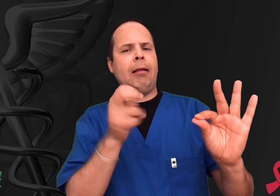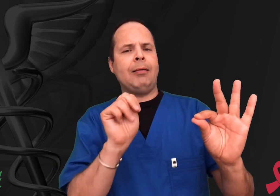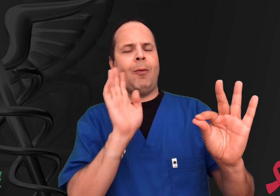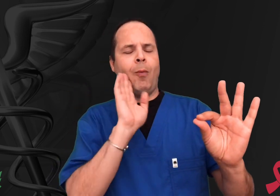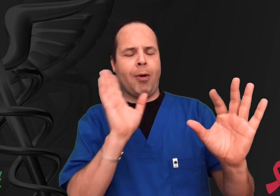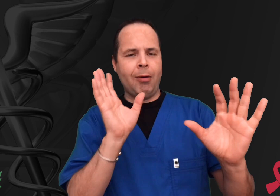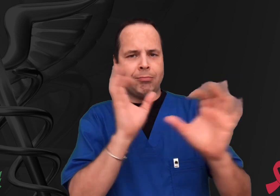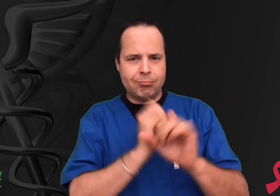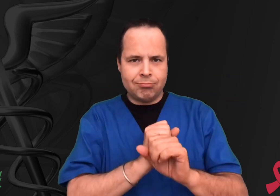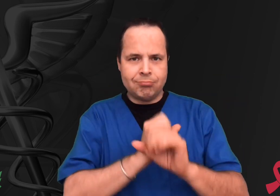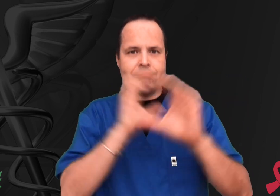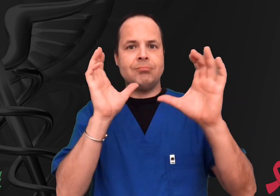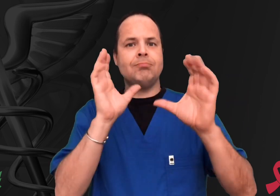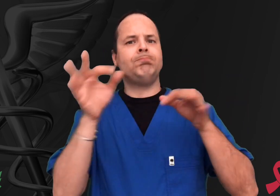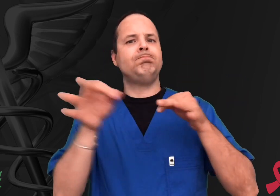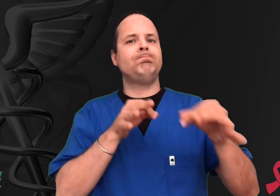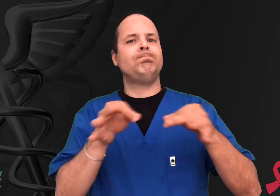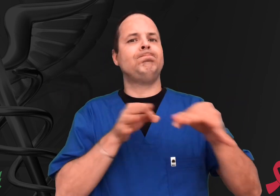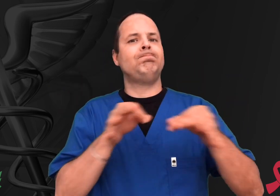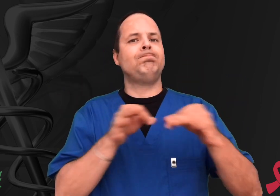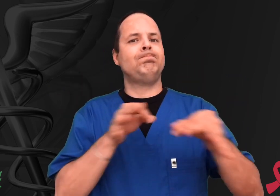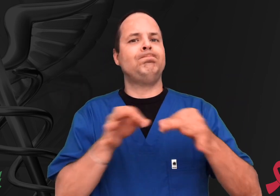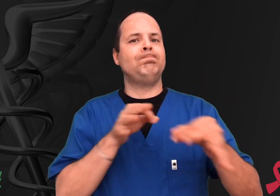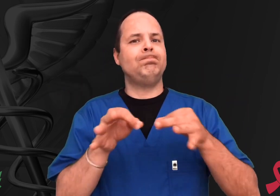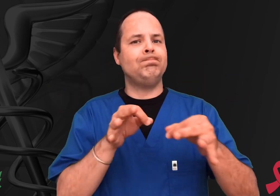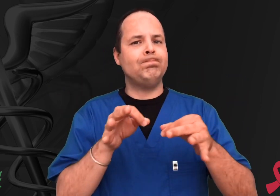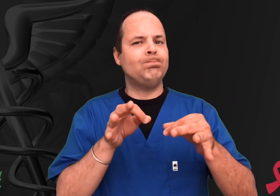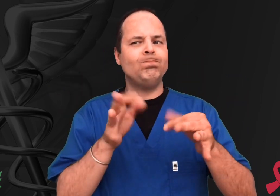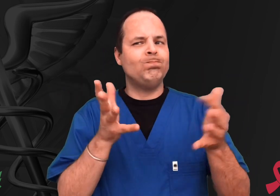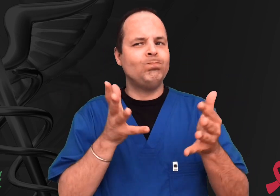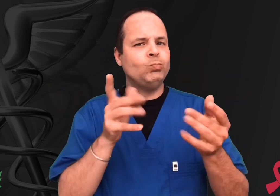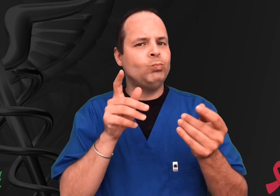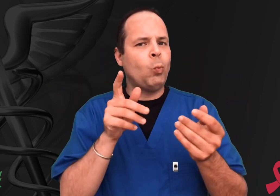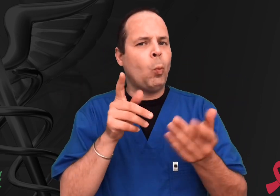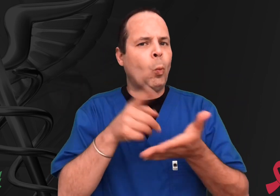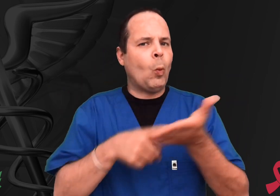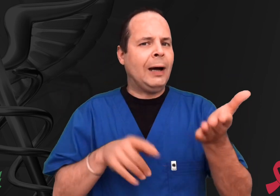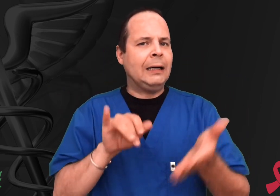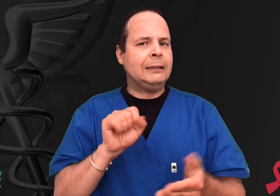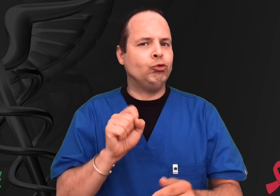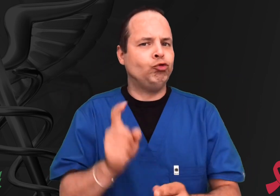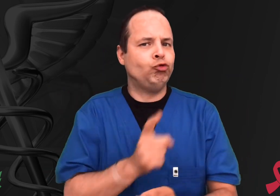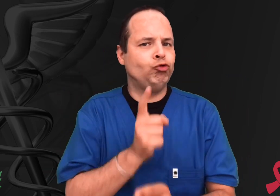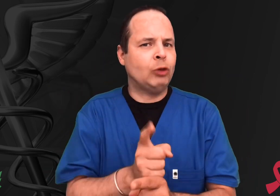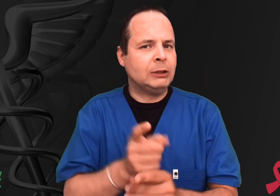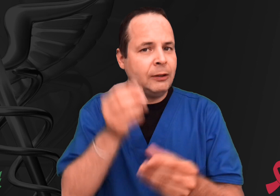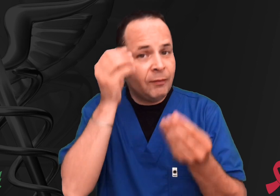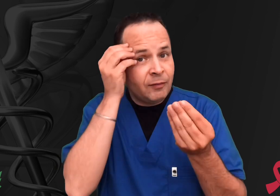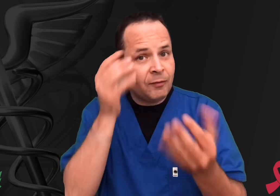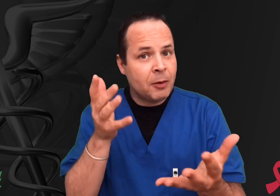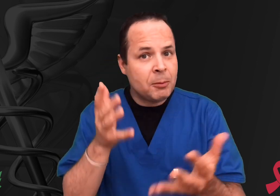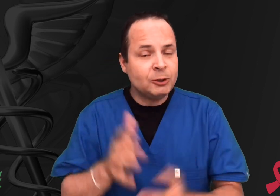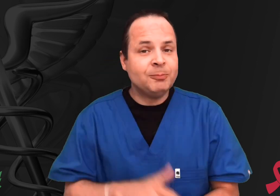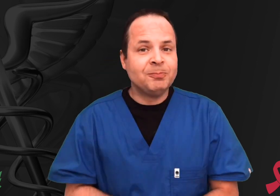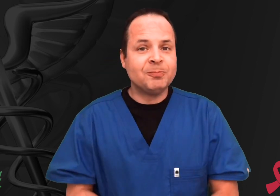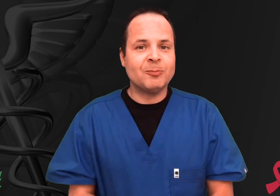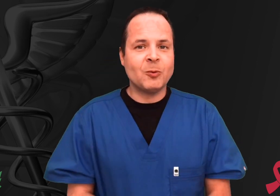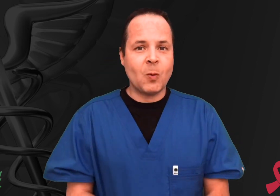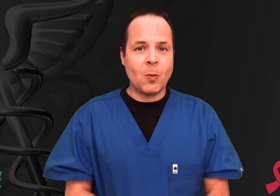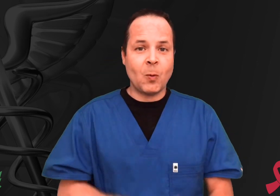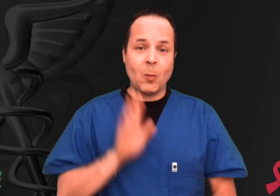and then an explanation with correct information.